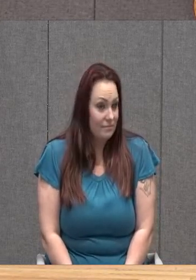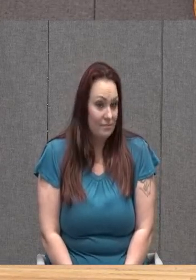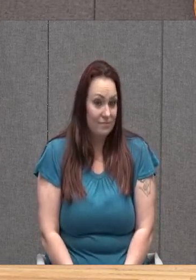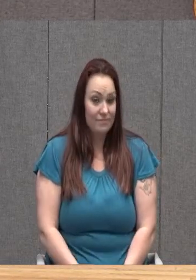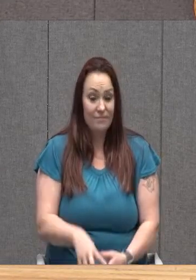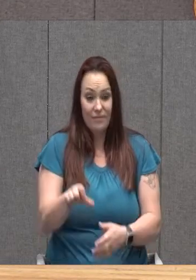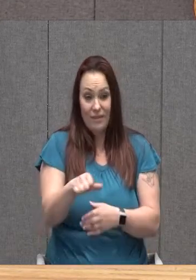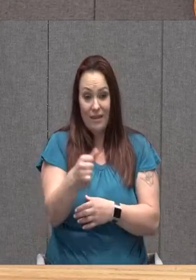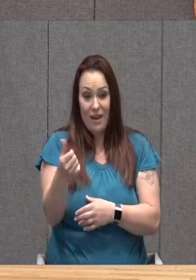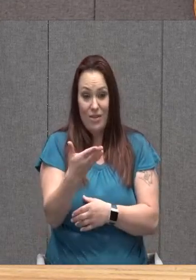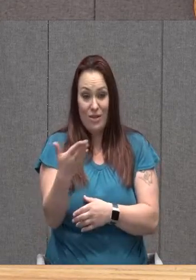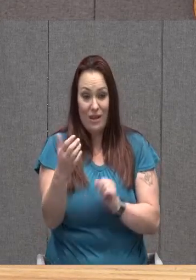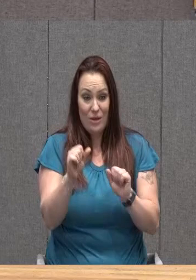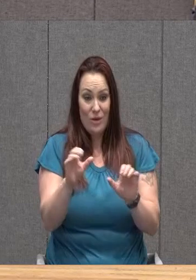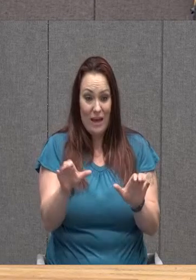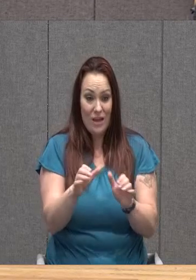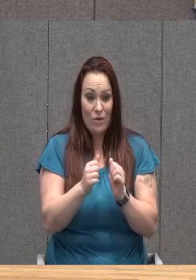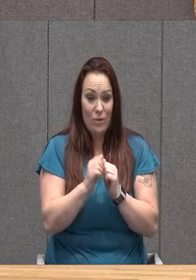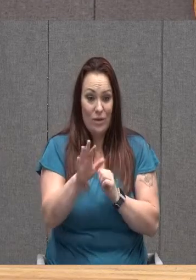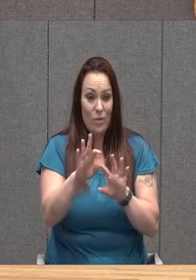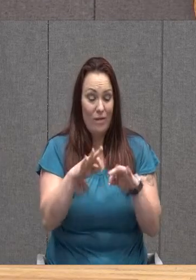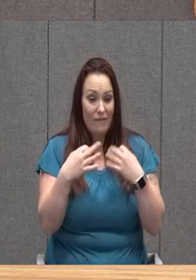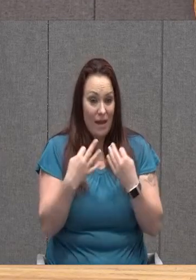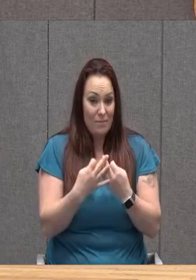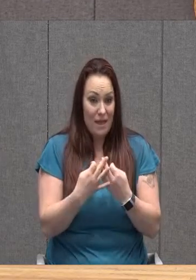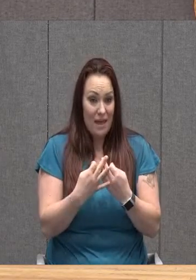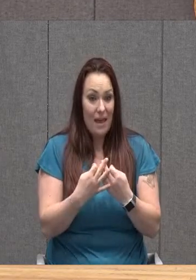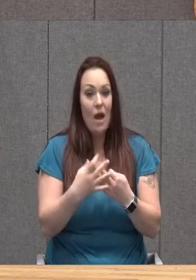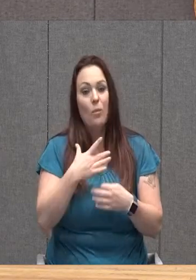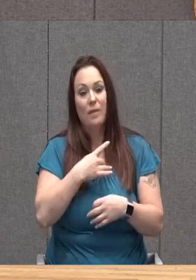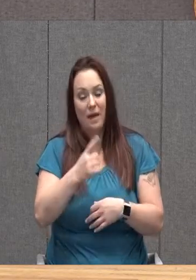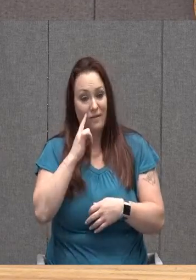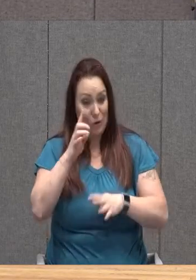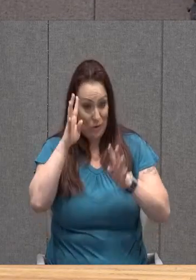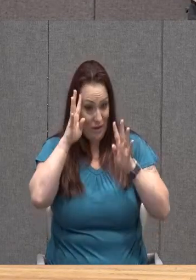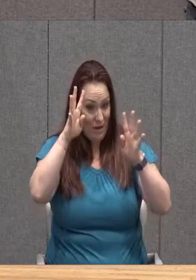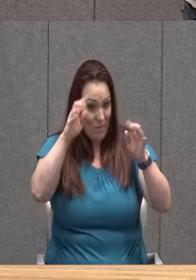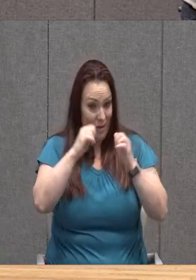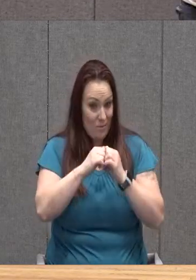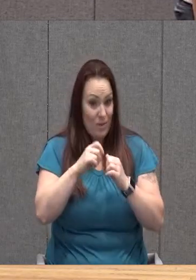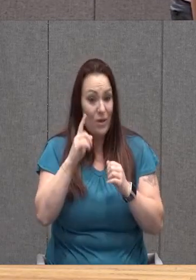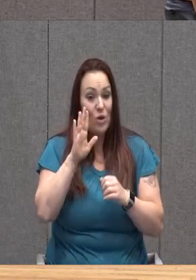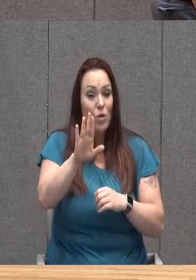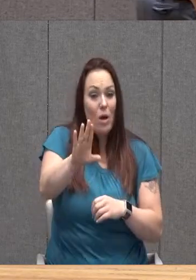The other thing that you're gonna do with your family, is I'd like you to come up with your own TABATA,